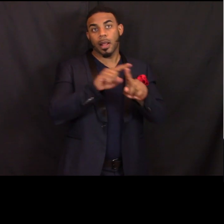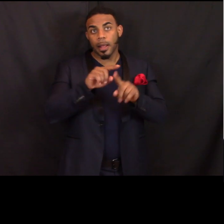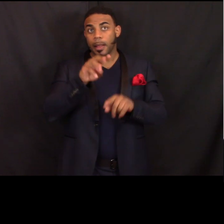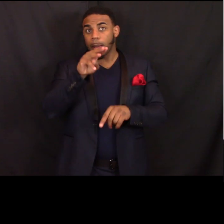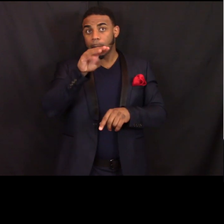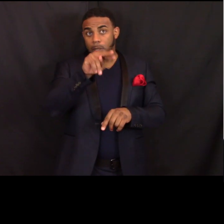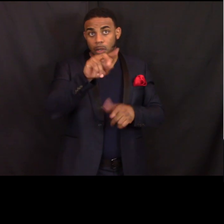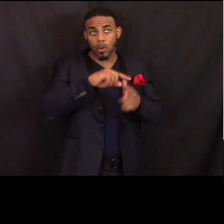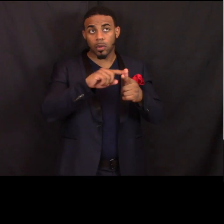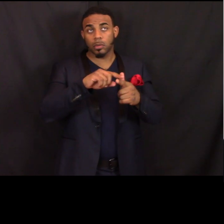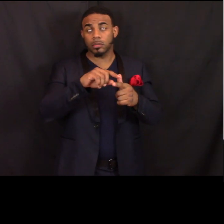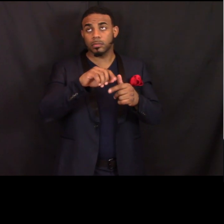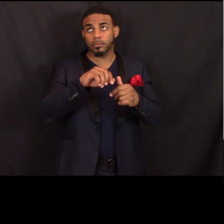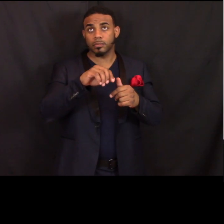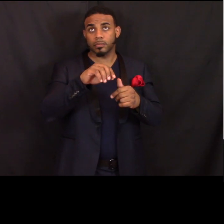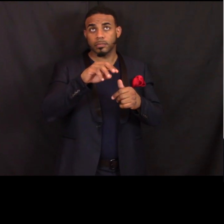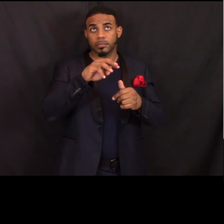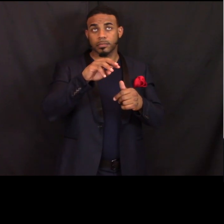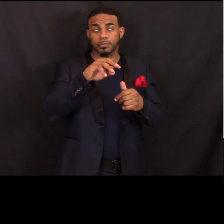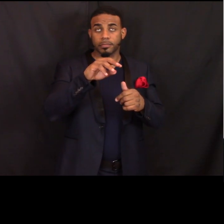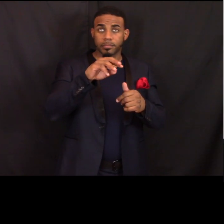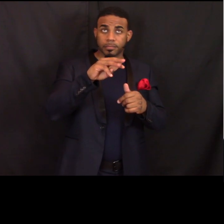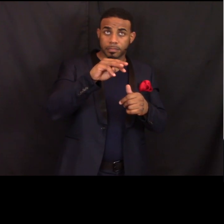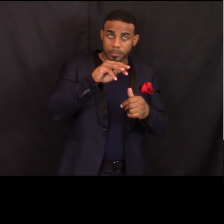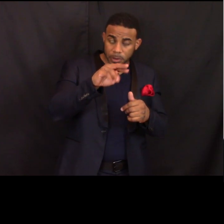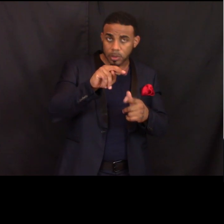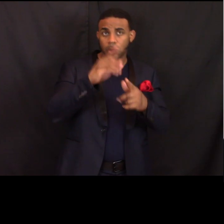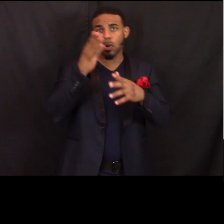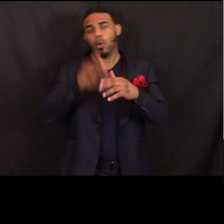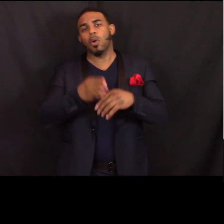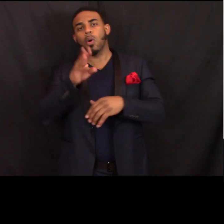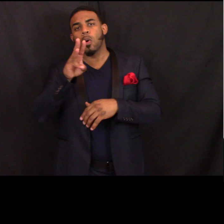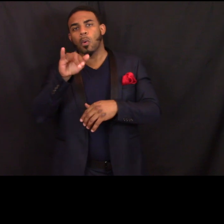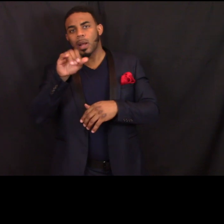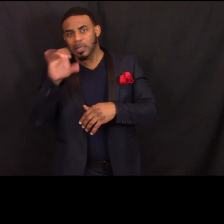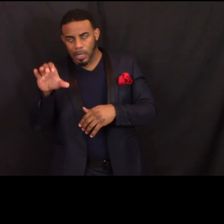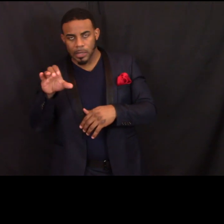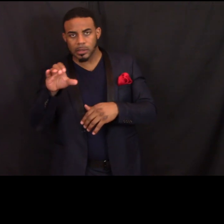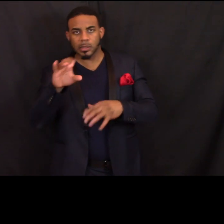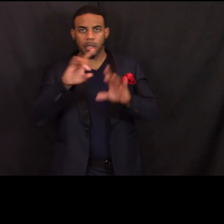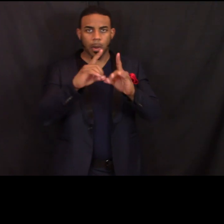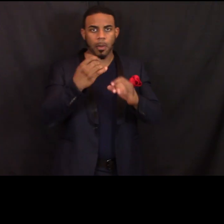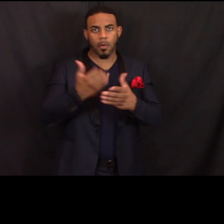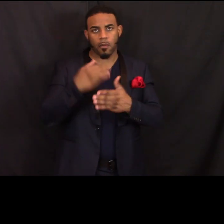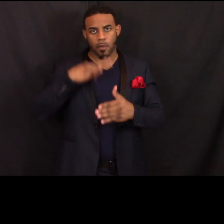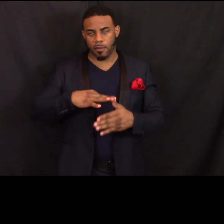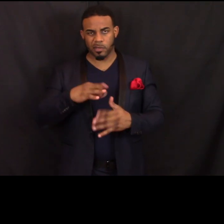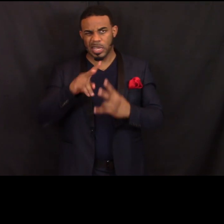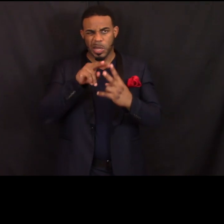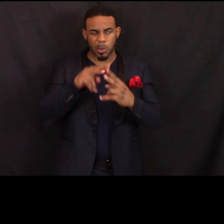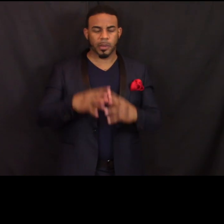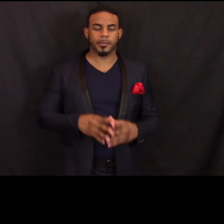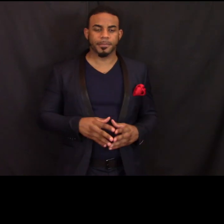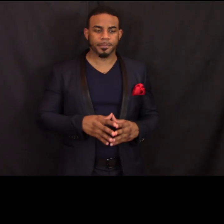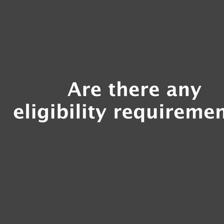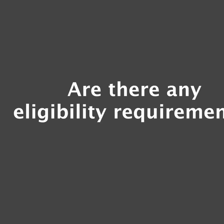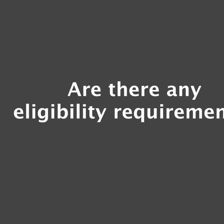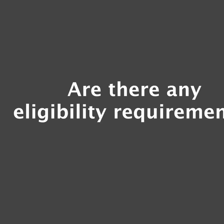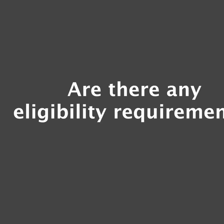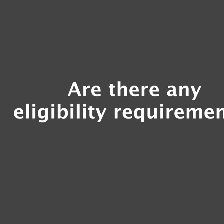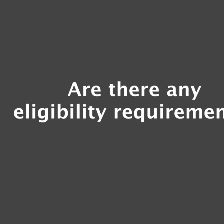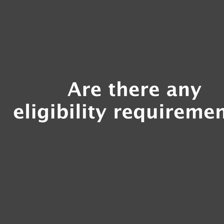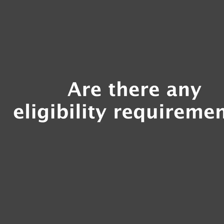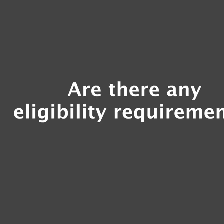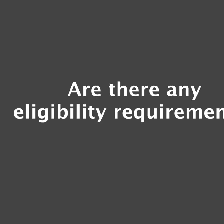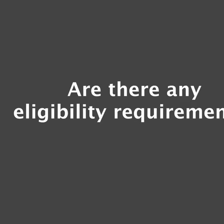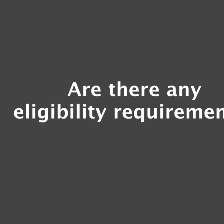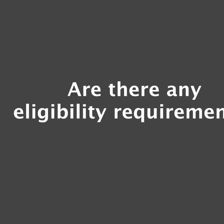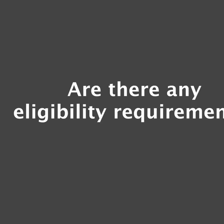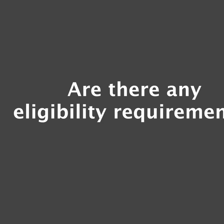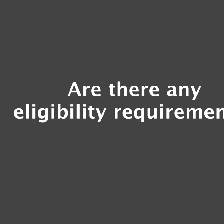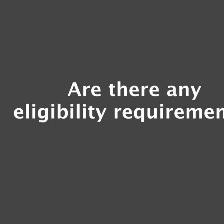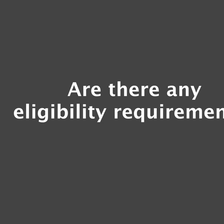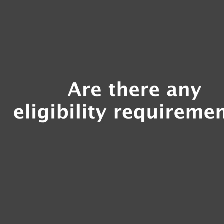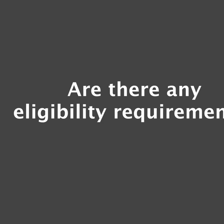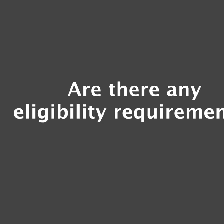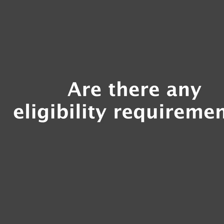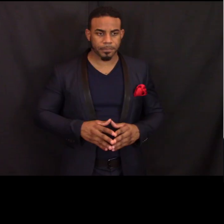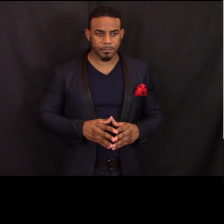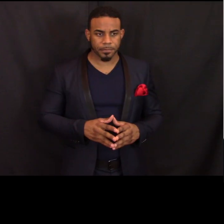or Minnesota or Wisconsin Departments of Revenue.